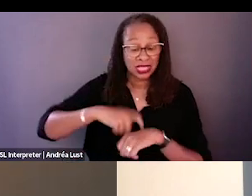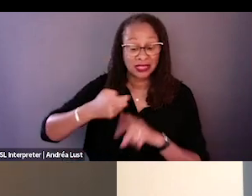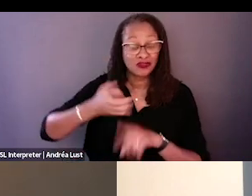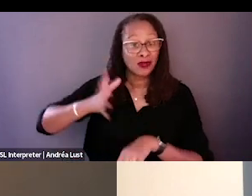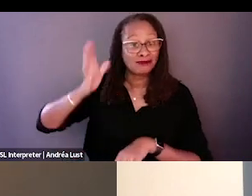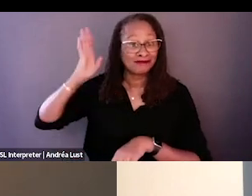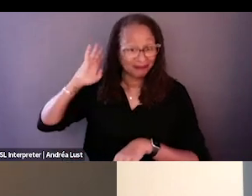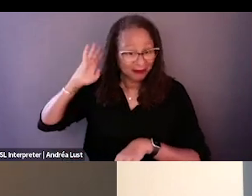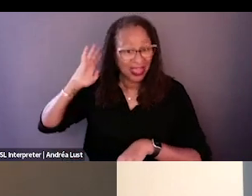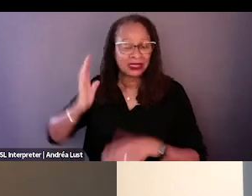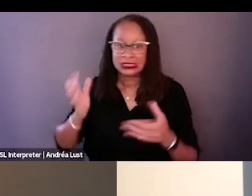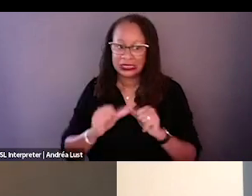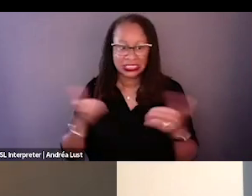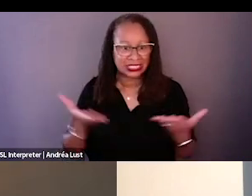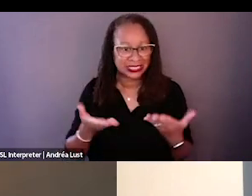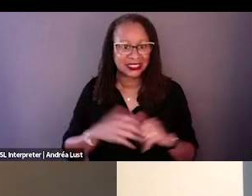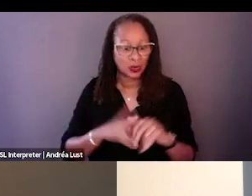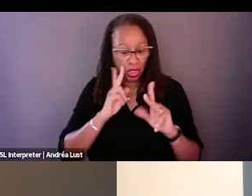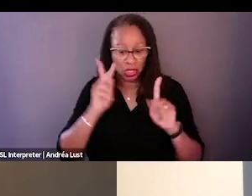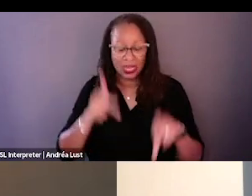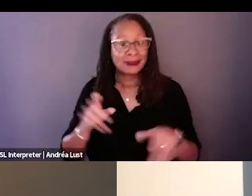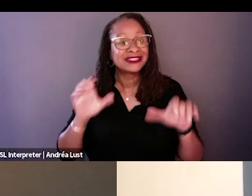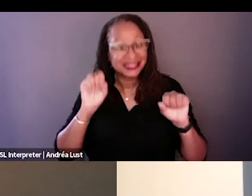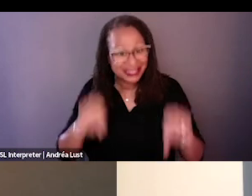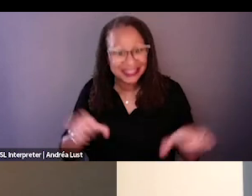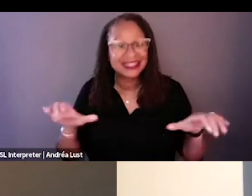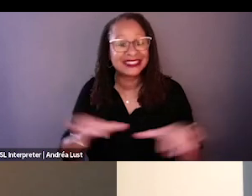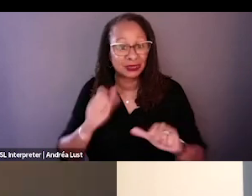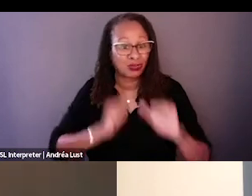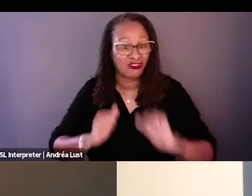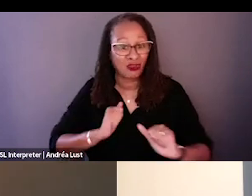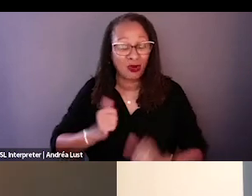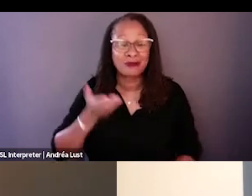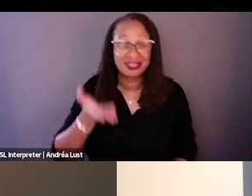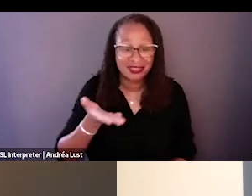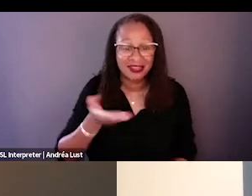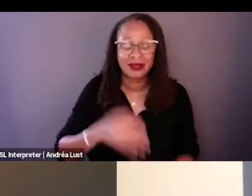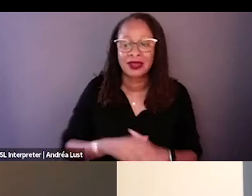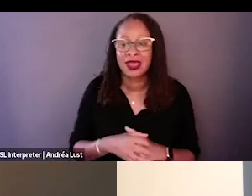see, that there was dancing on Saturday night.